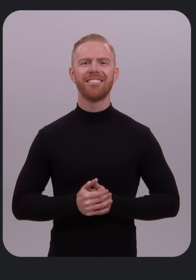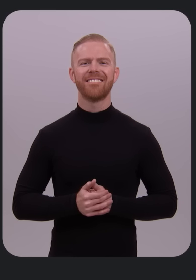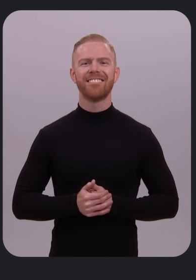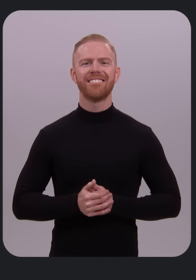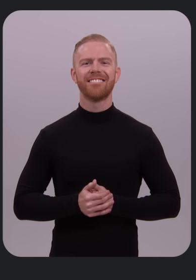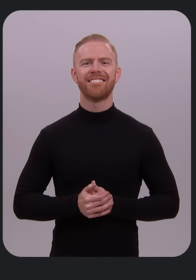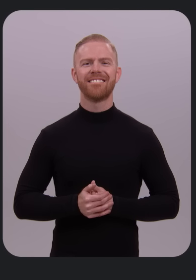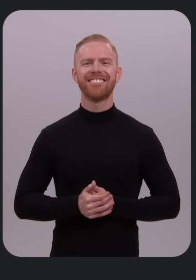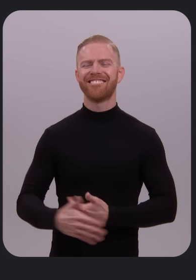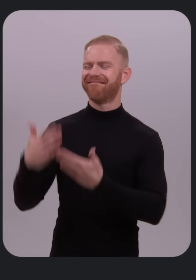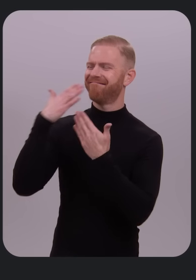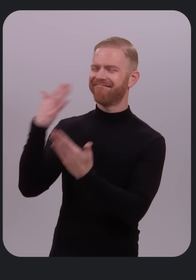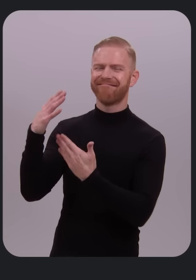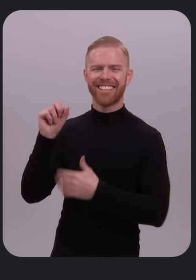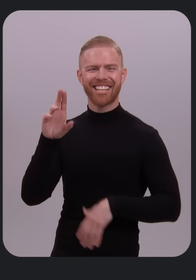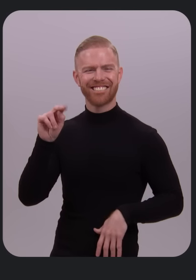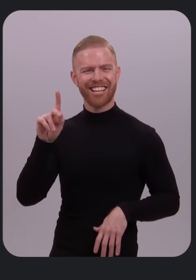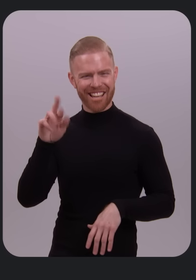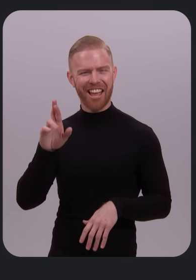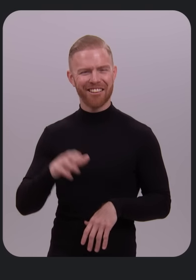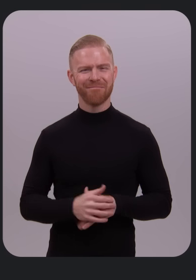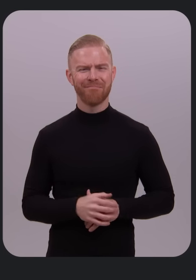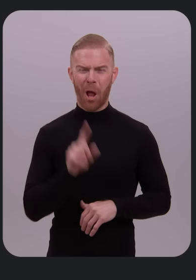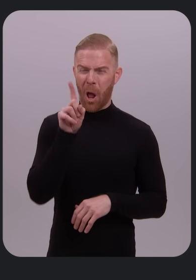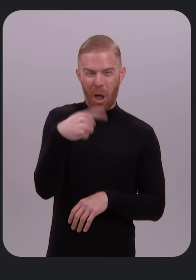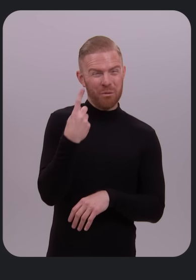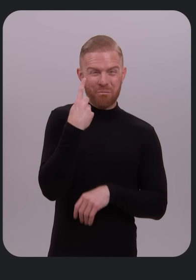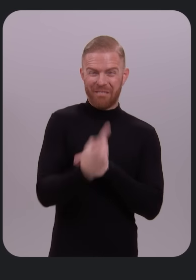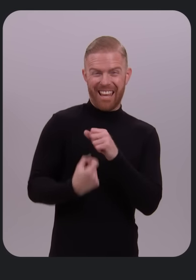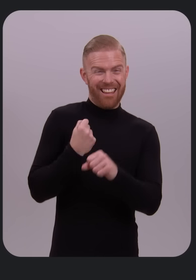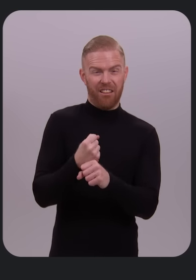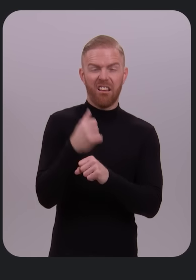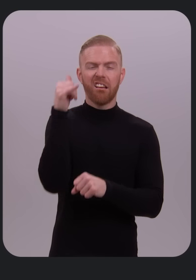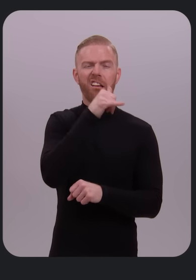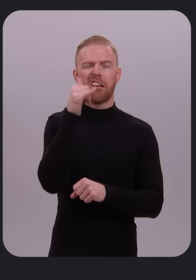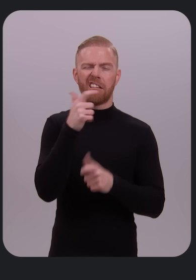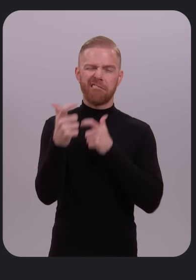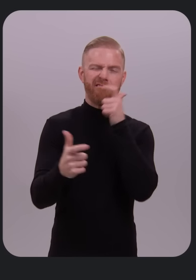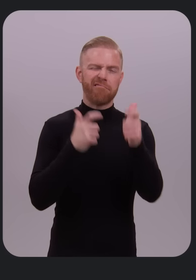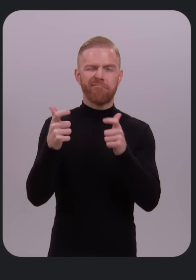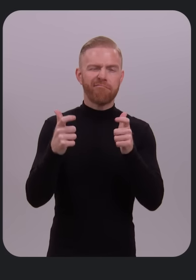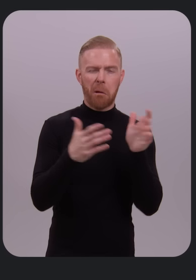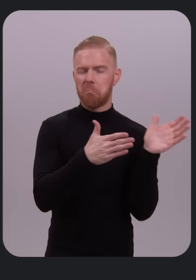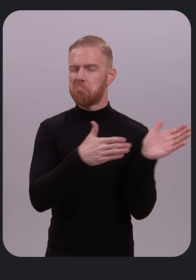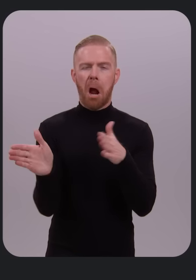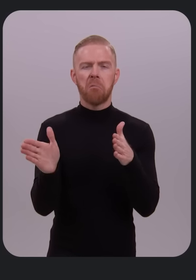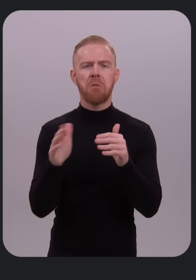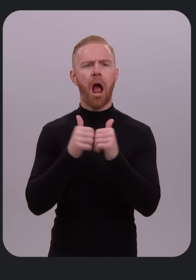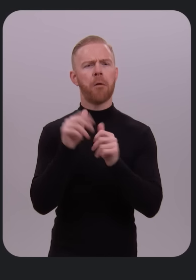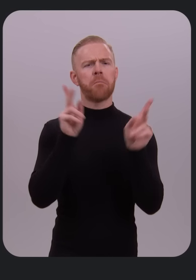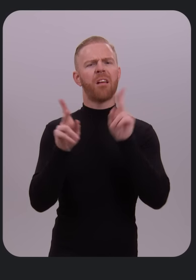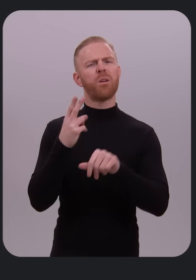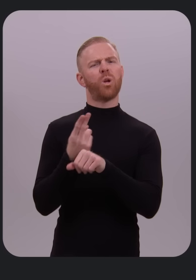Thanks, Sundar. In just one year, there's been a profound shift in how people are using Search.